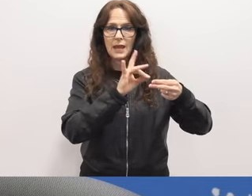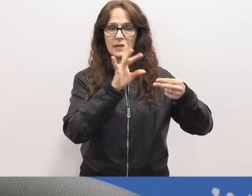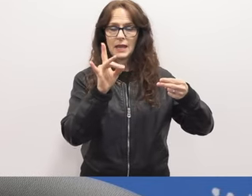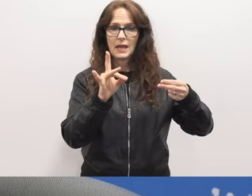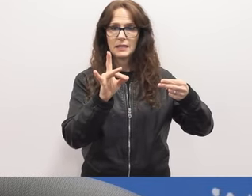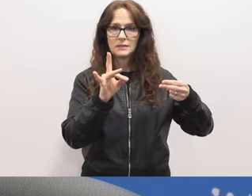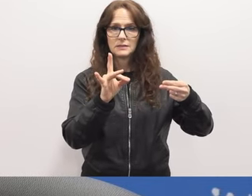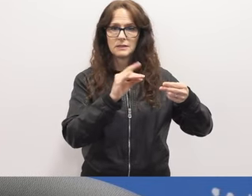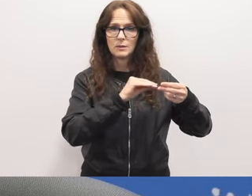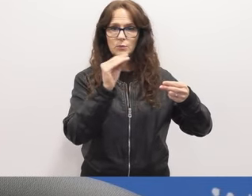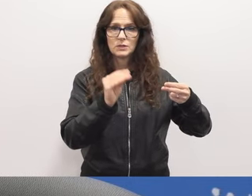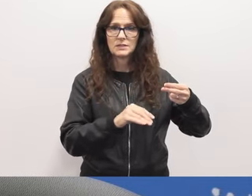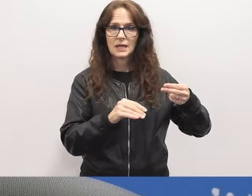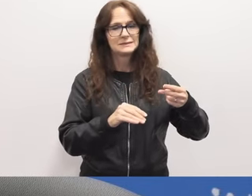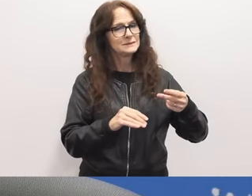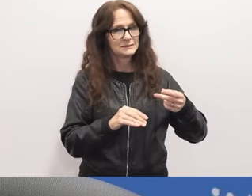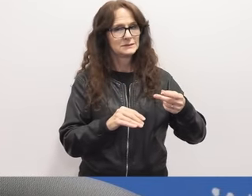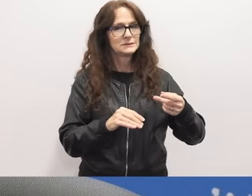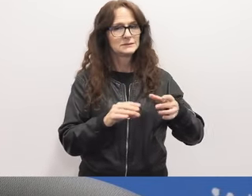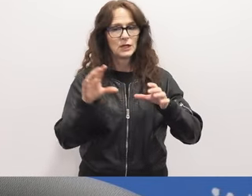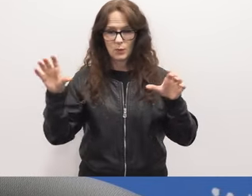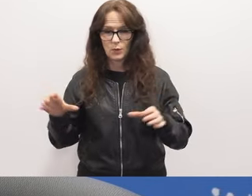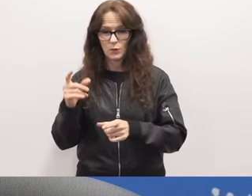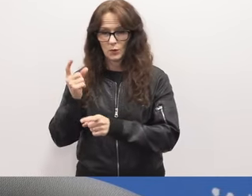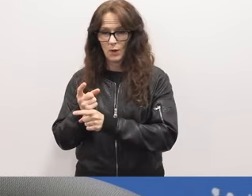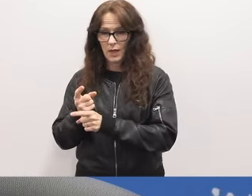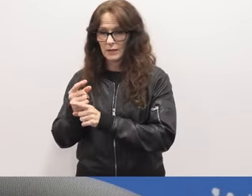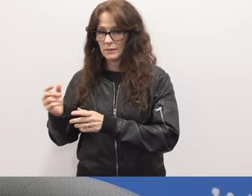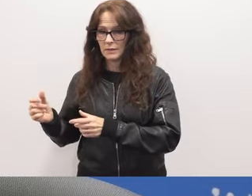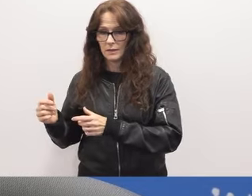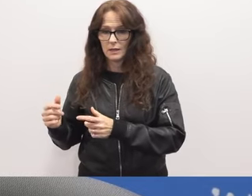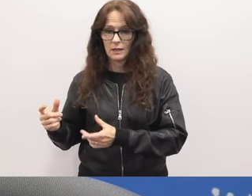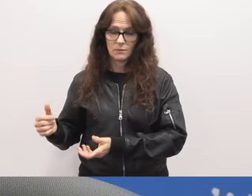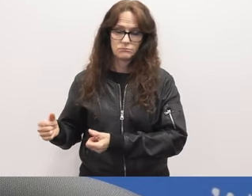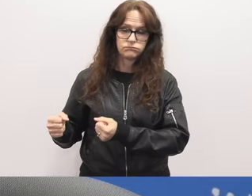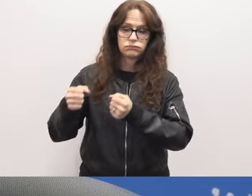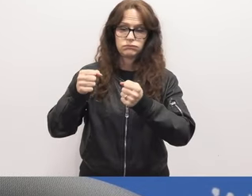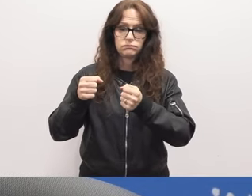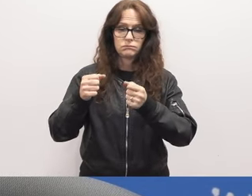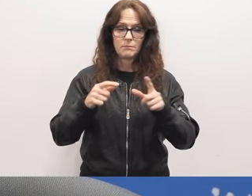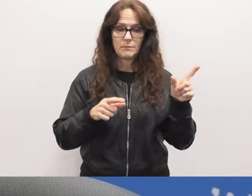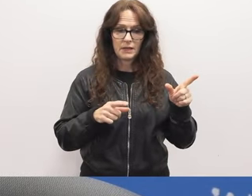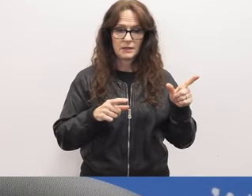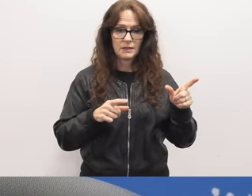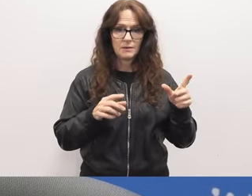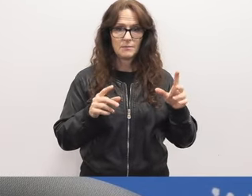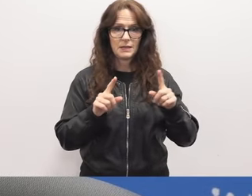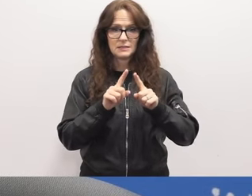so we do right, they do great as well, but we still have a significant disparity